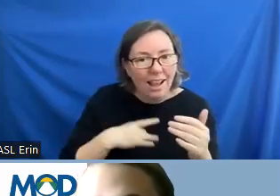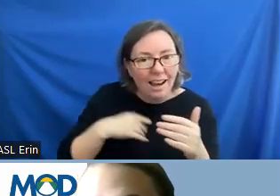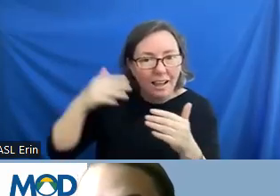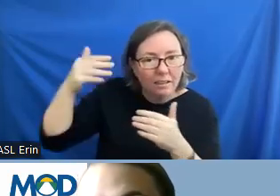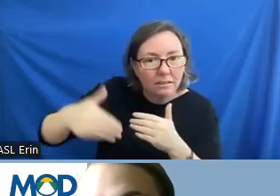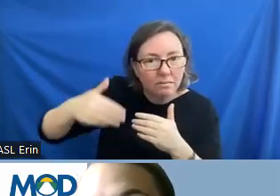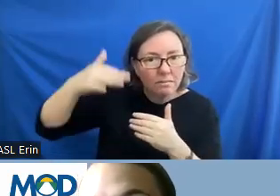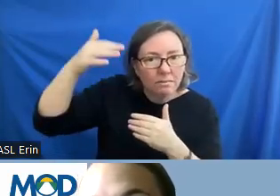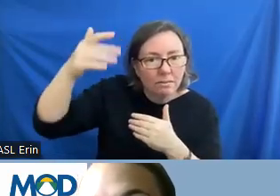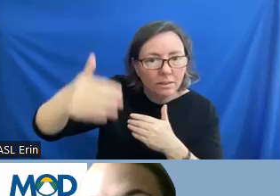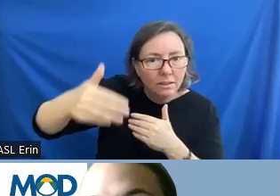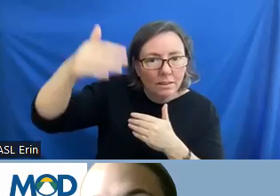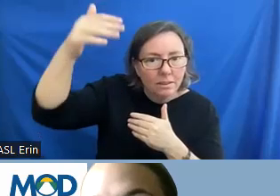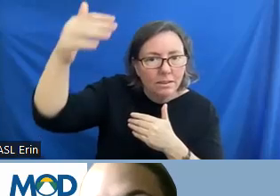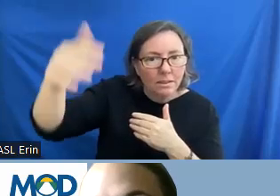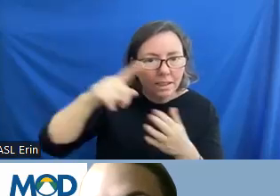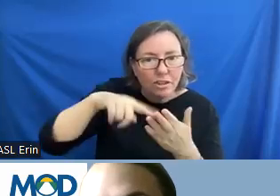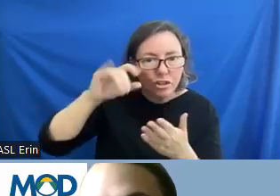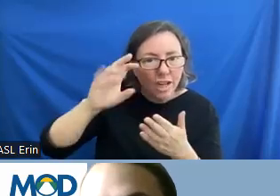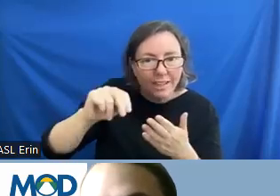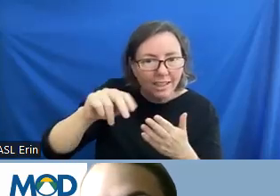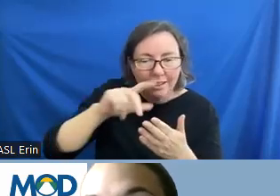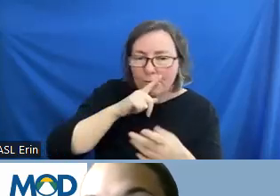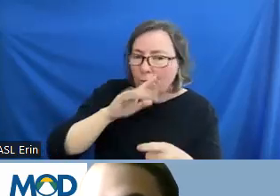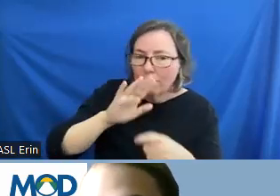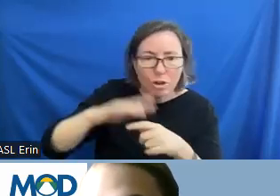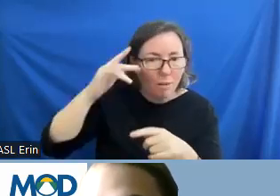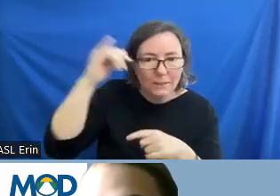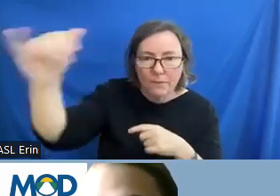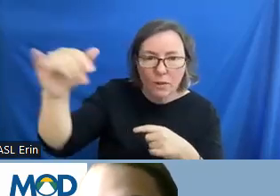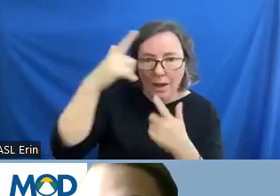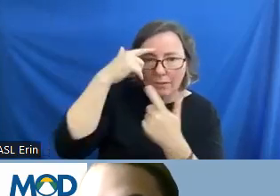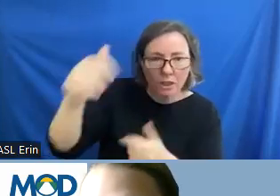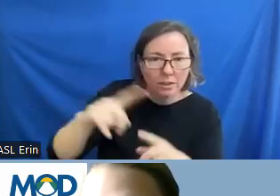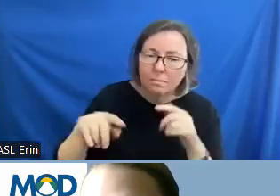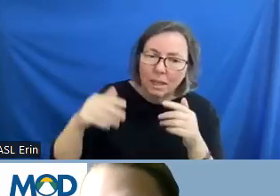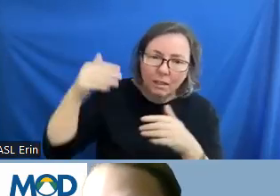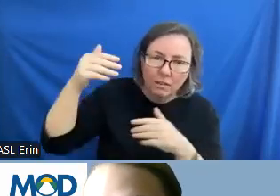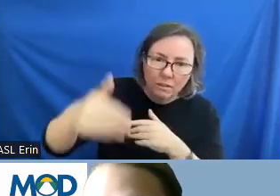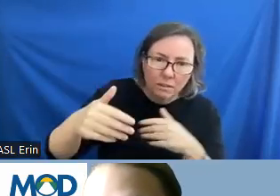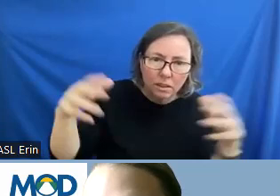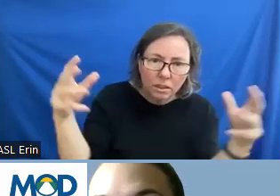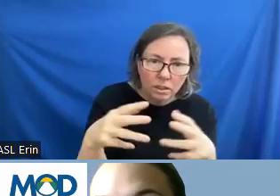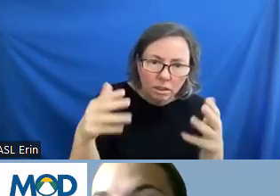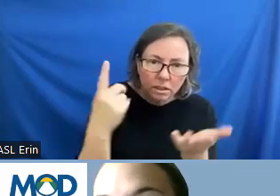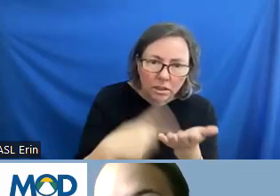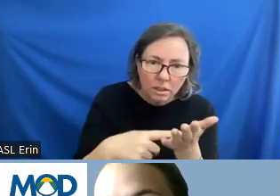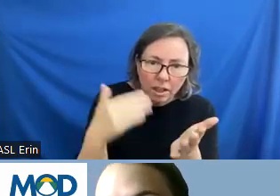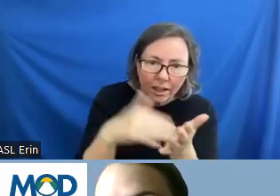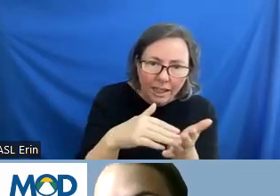Often, in theory, it seems really reasonable for a manager because they're not thinking